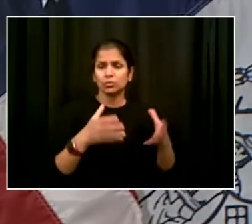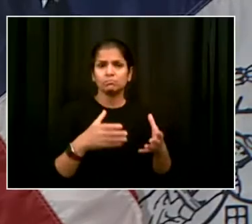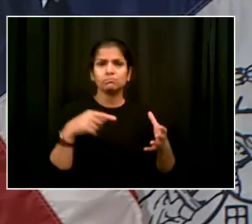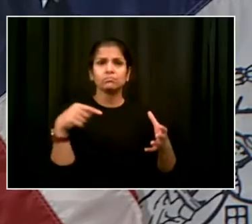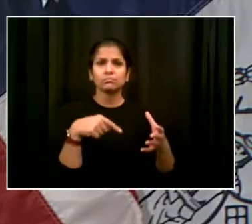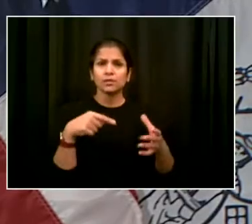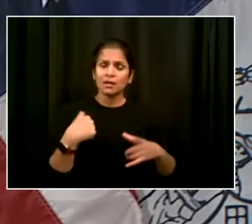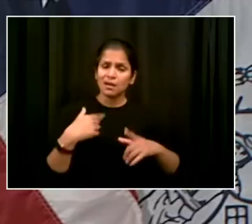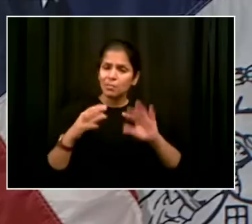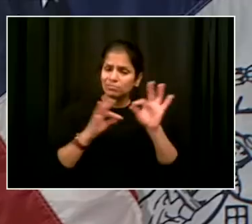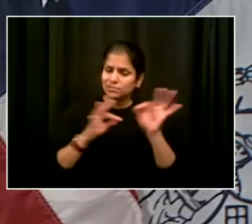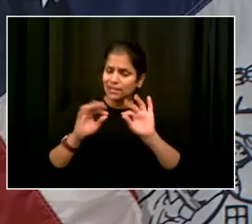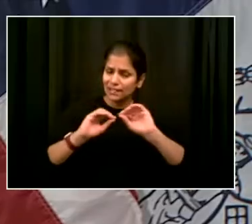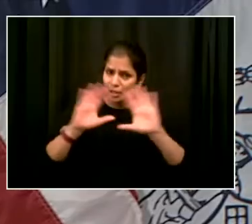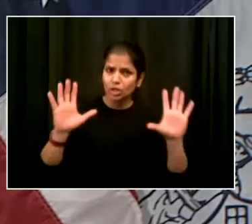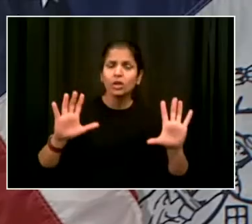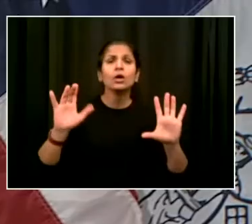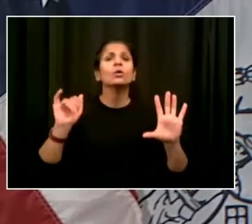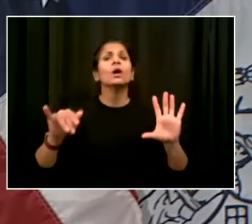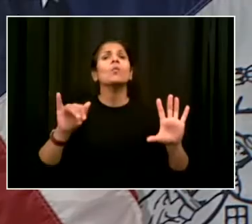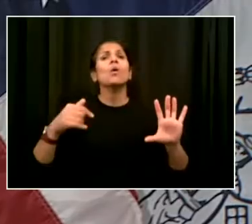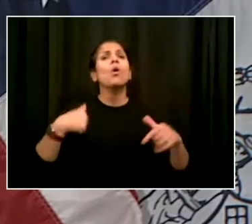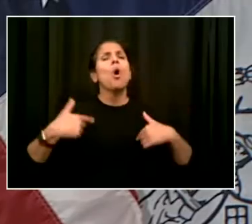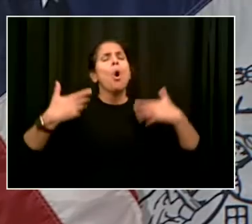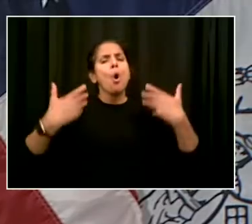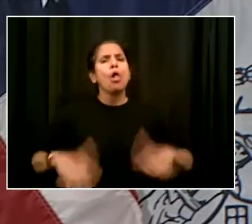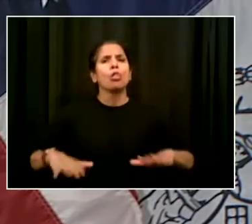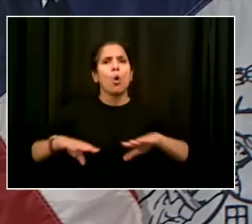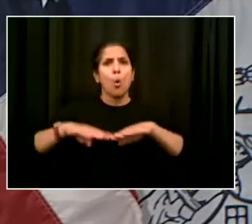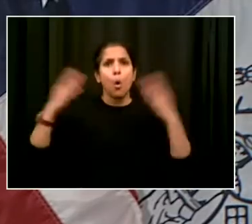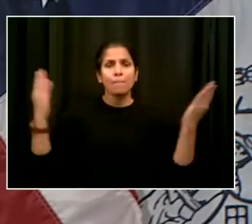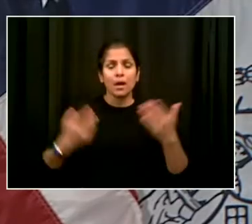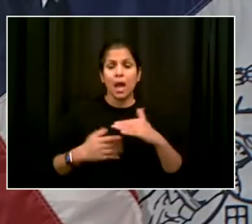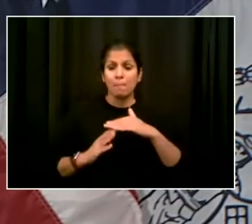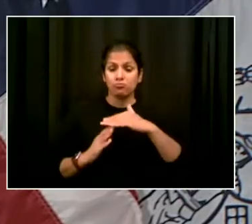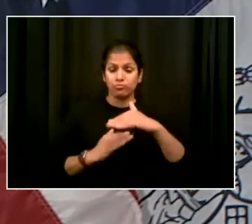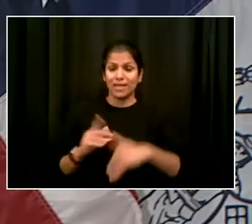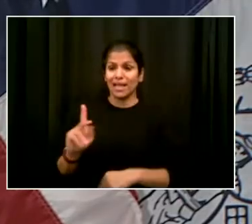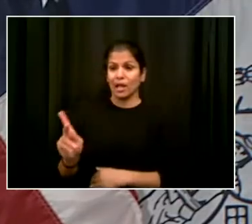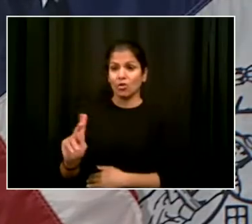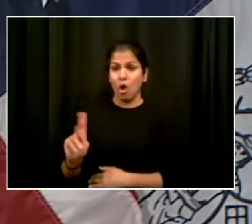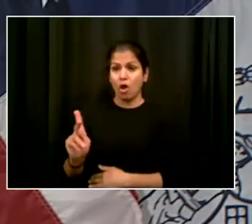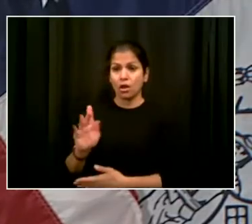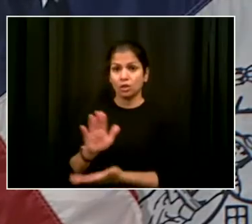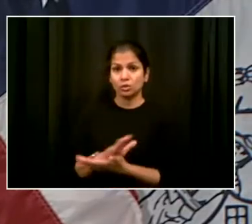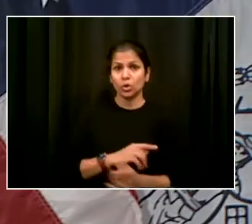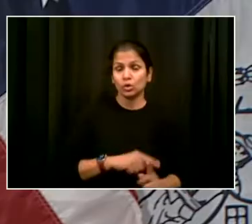I WANT TO EMPHASIZE FRFROM THE BEGINNING. WE HAVE REOPENED KINDERGARTEN